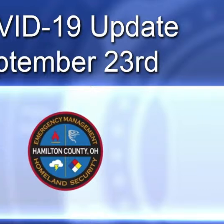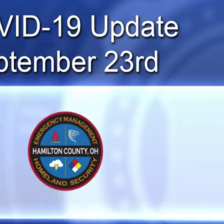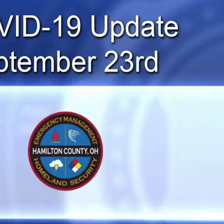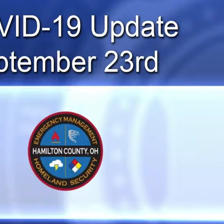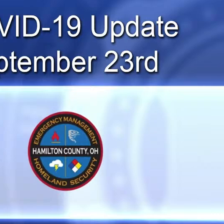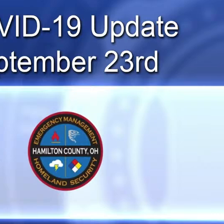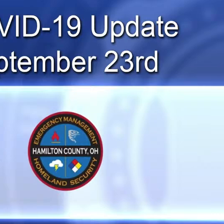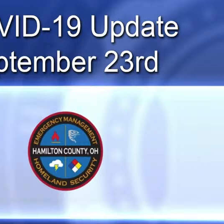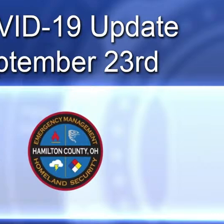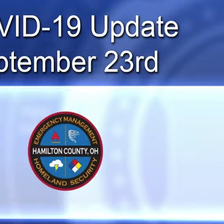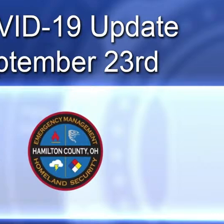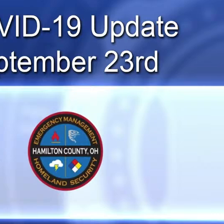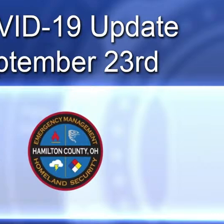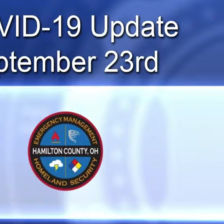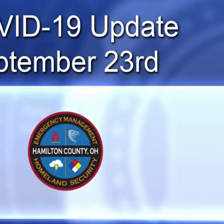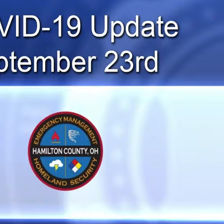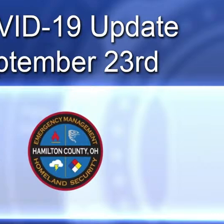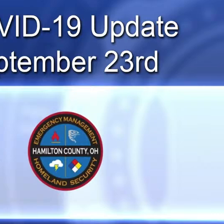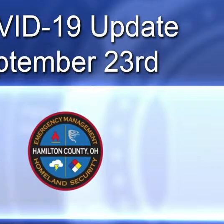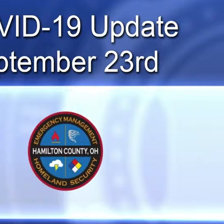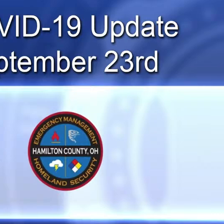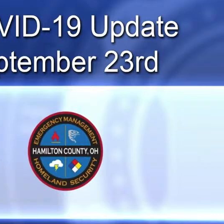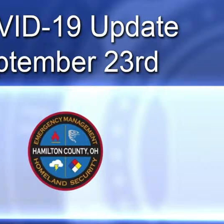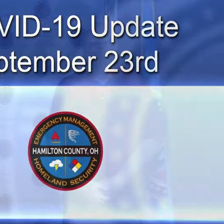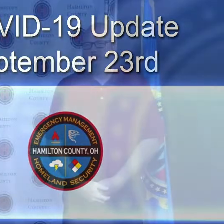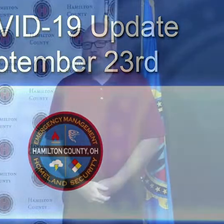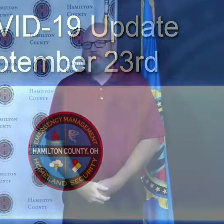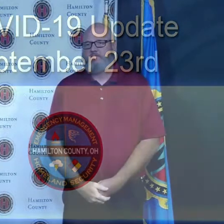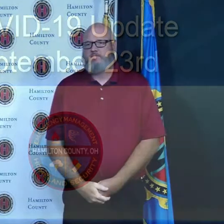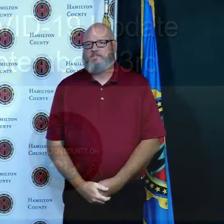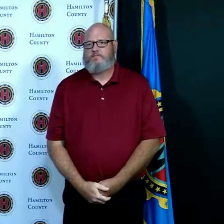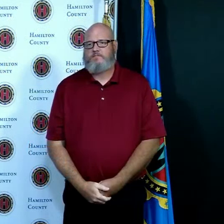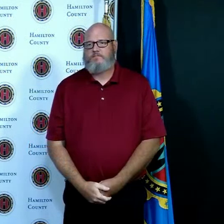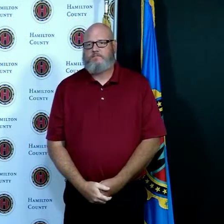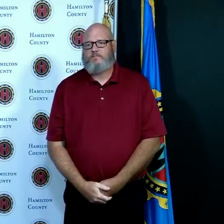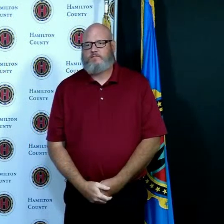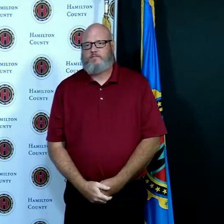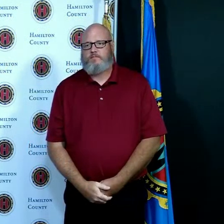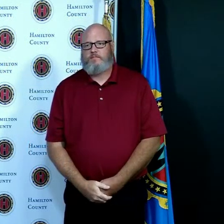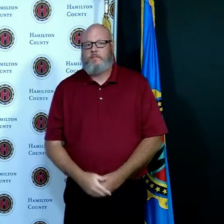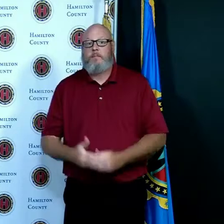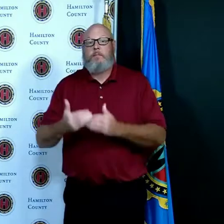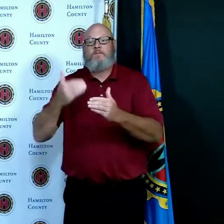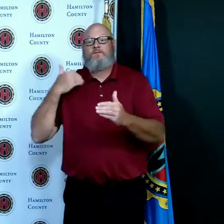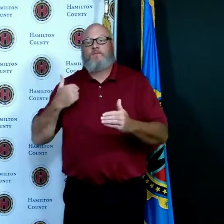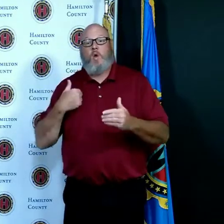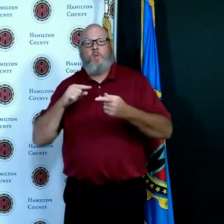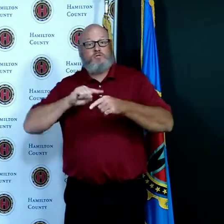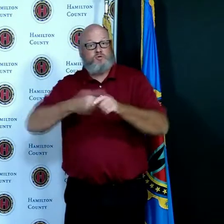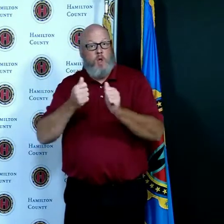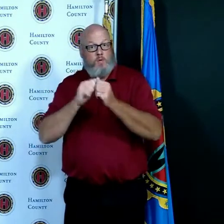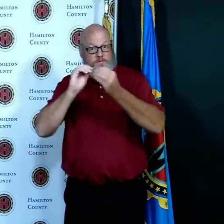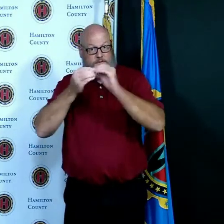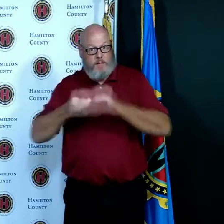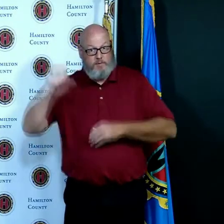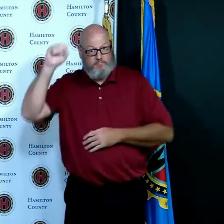morning before we go to the numbers I am wearing a special mask today I don't know if you can see it it's got